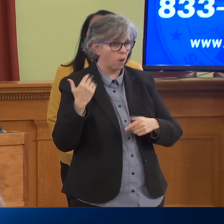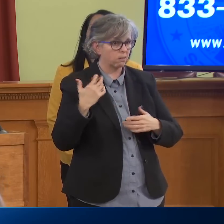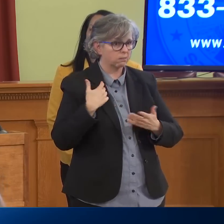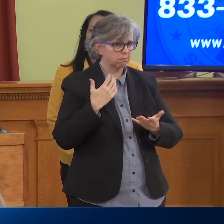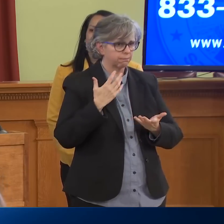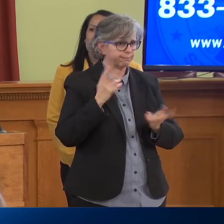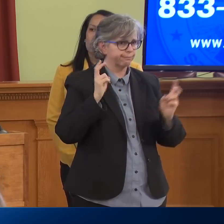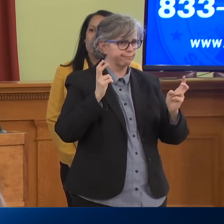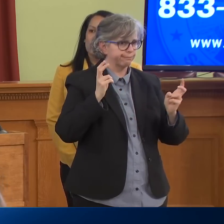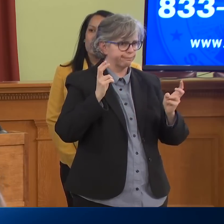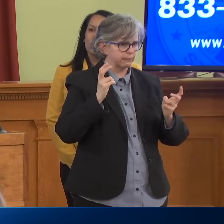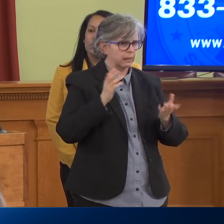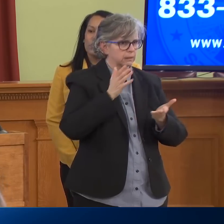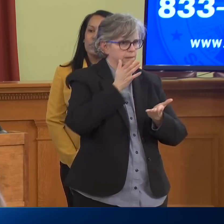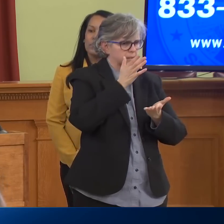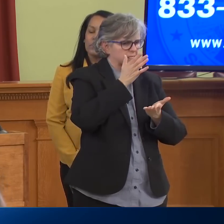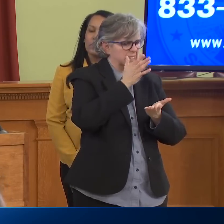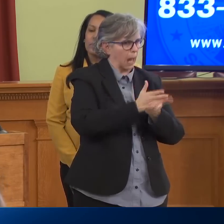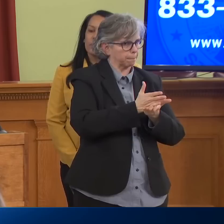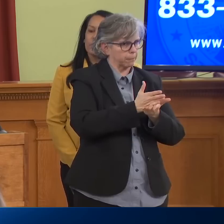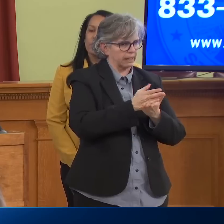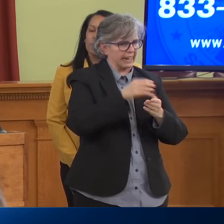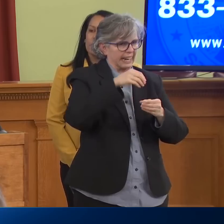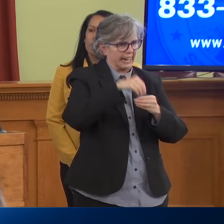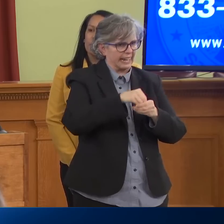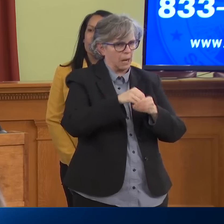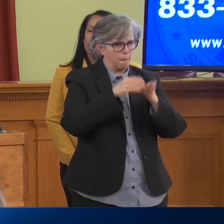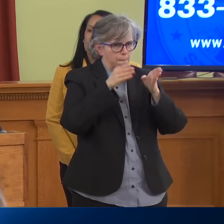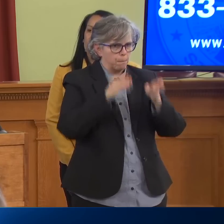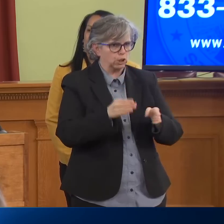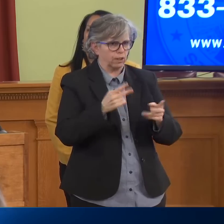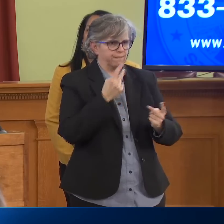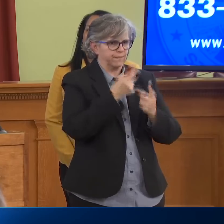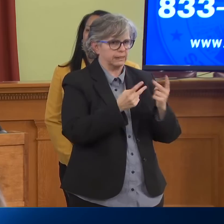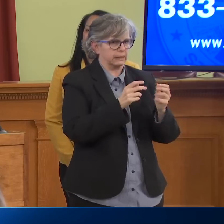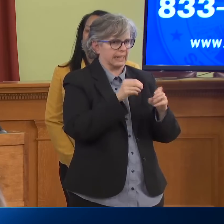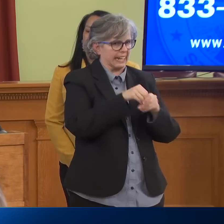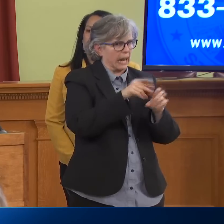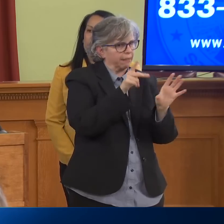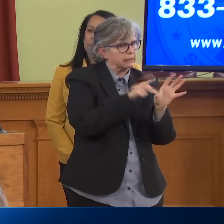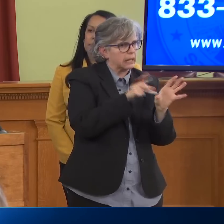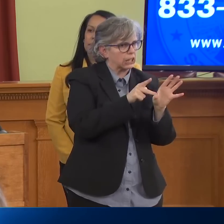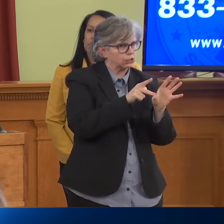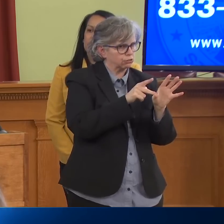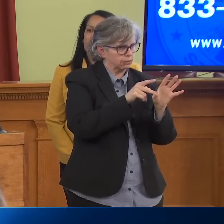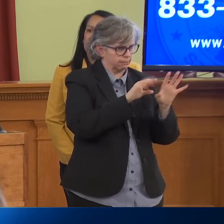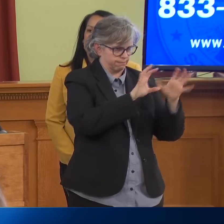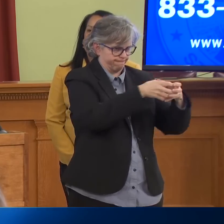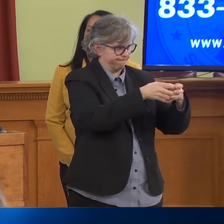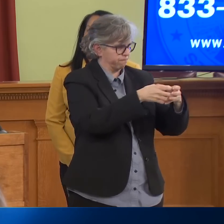FOR OHIOANS. AS YOU KNOW, A FEW DAYS AGO I EXECUTED AN ORDER THAT DISCONTINUED IN PERSON VISITATION OF PATIENTS AT THE